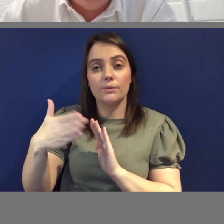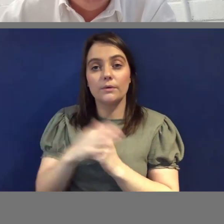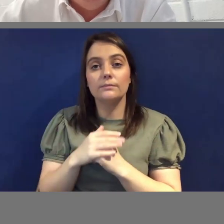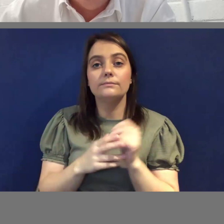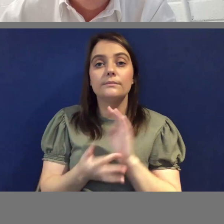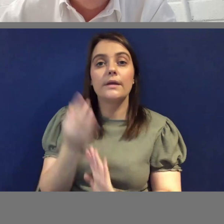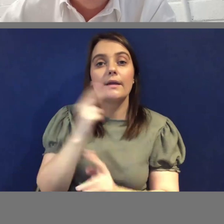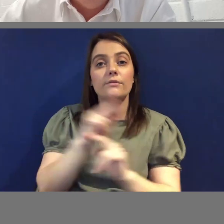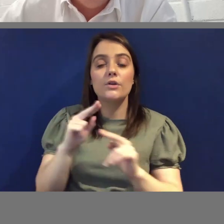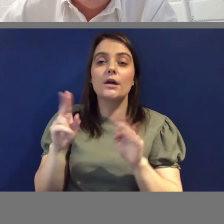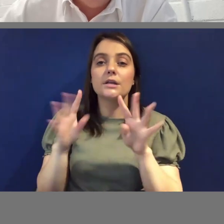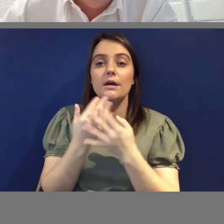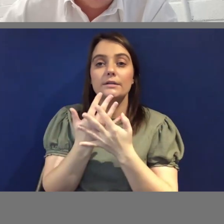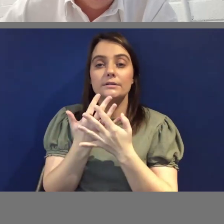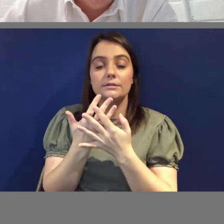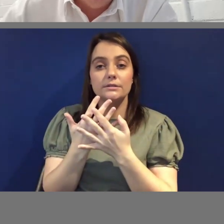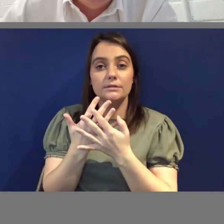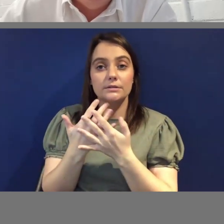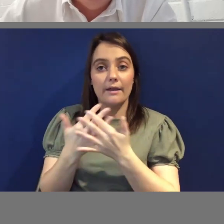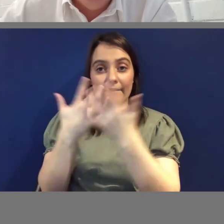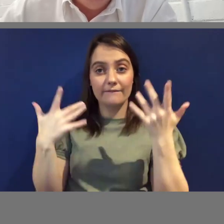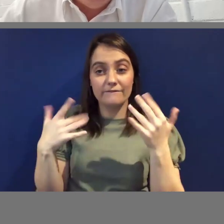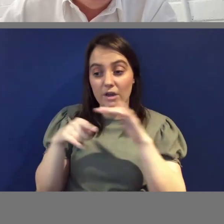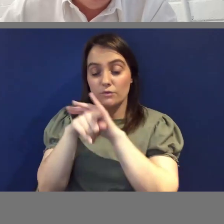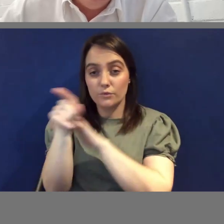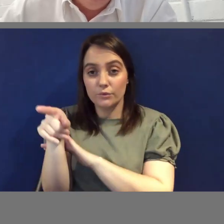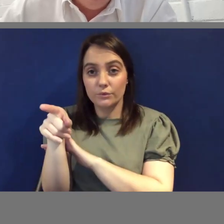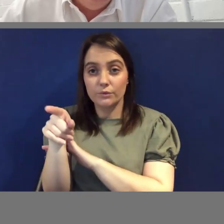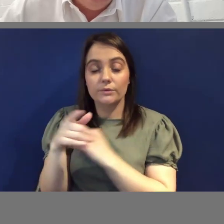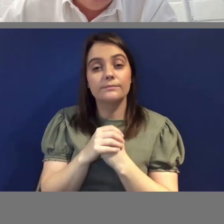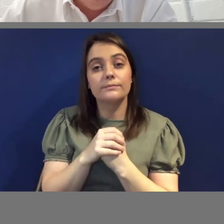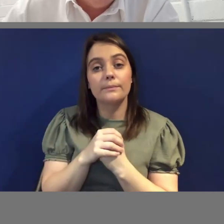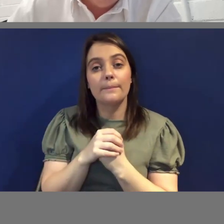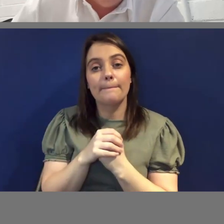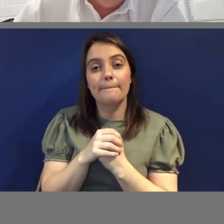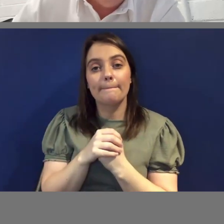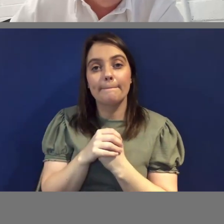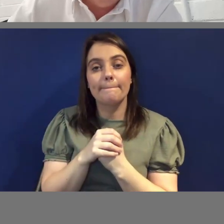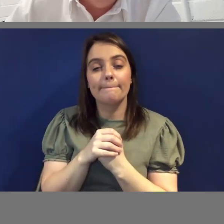a fire exit route or sorry on an Escape Route and in my in my opinion you know if you have a door